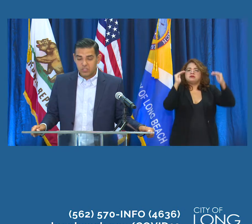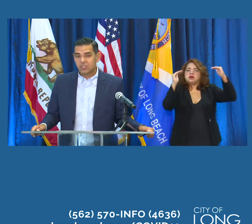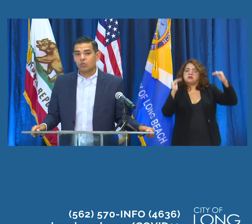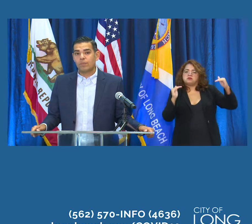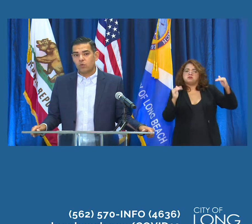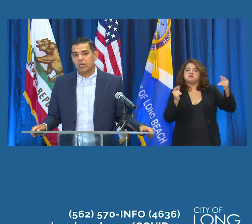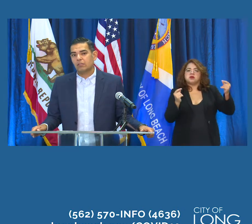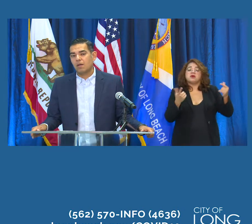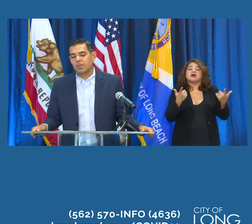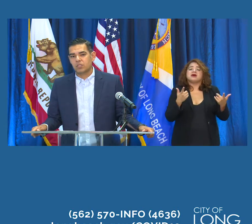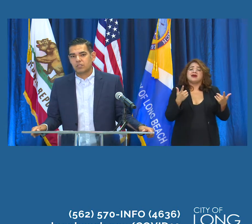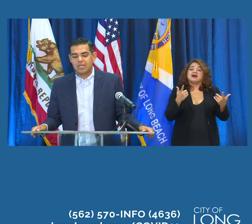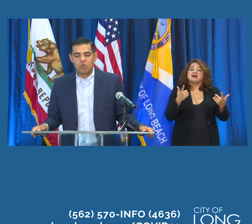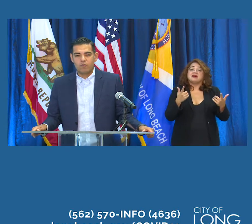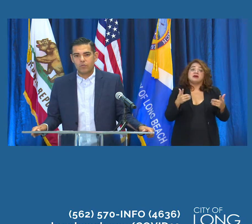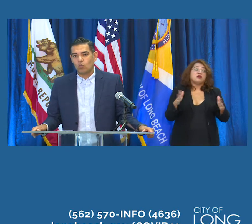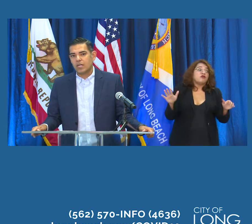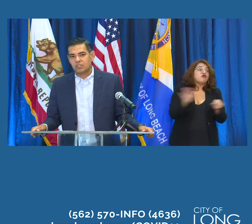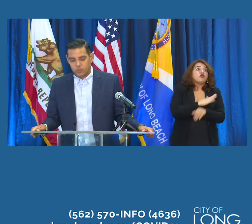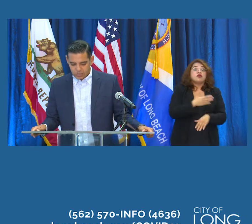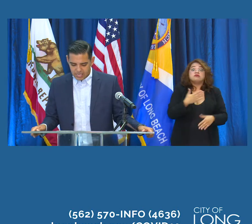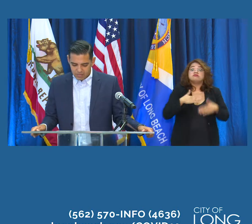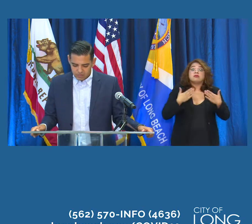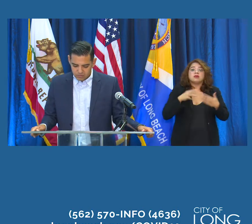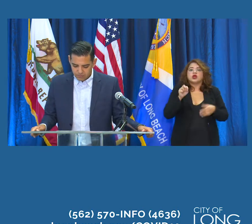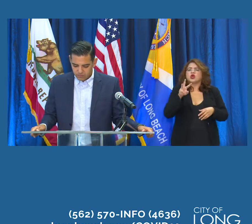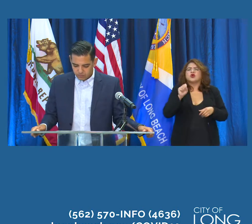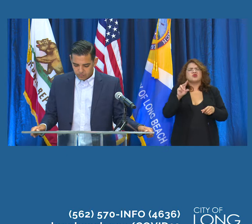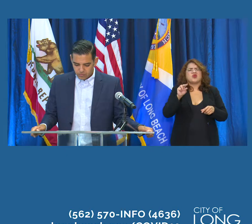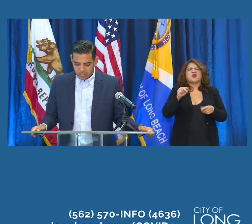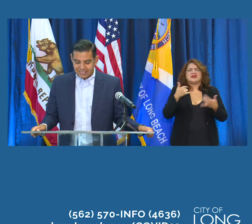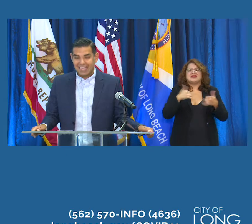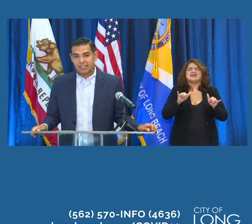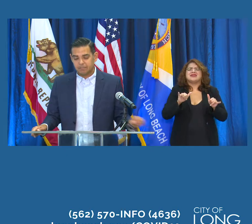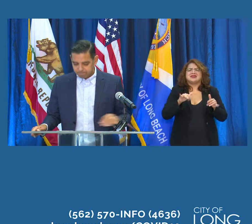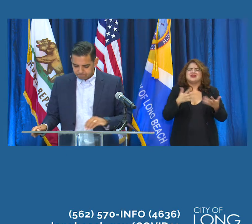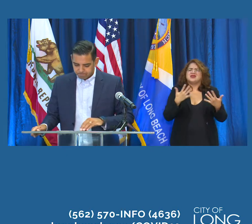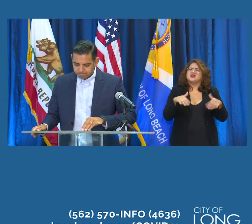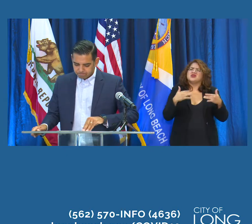We still report in Long Beach anywhere from one to three deaths daily.